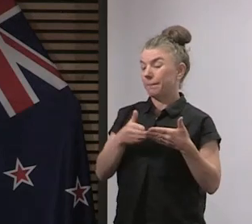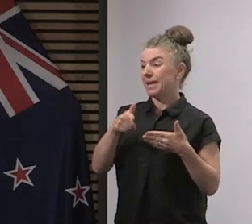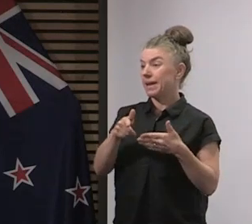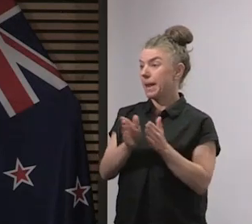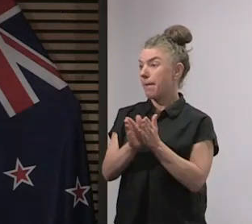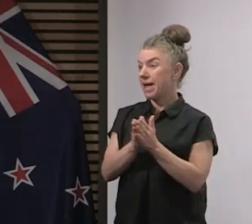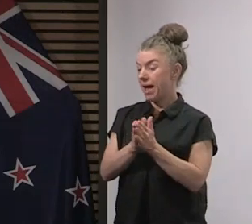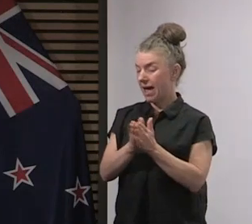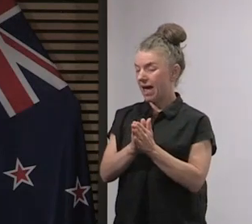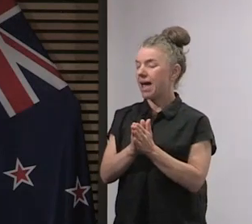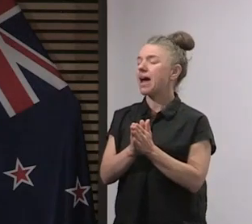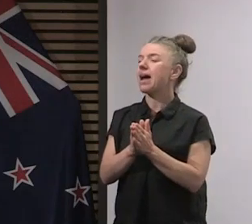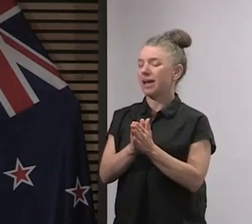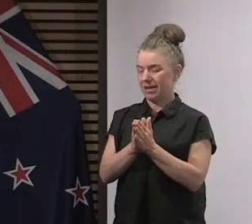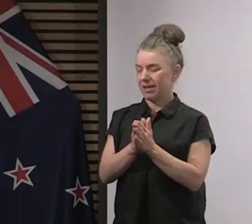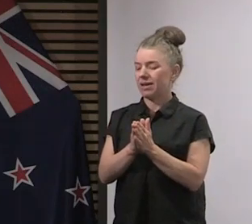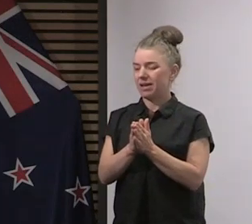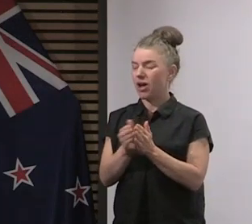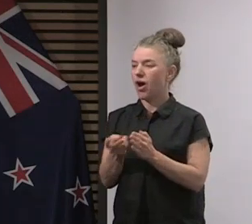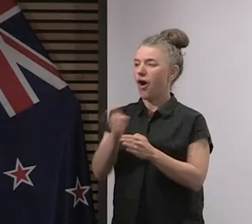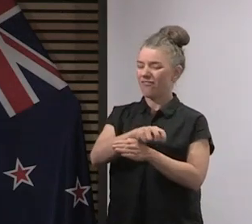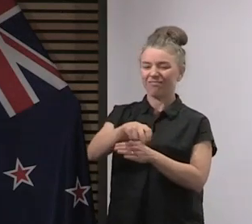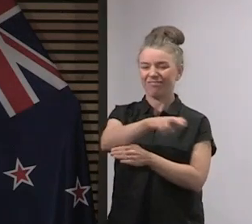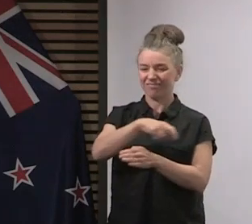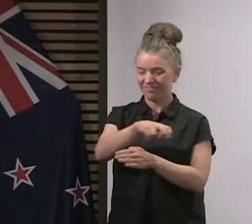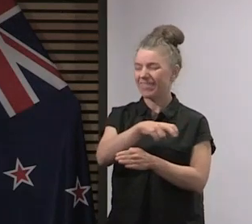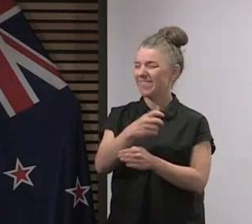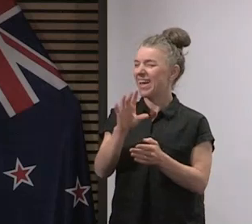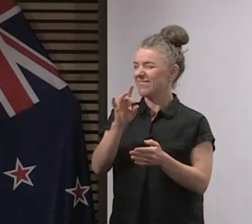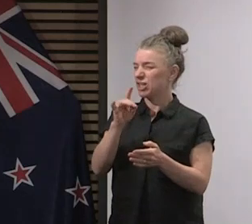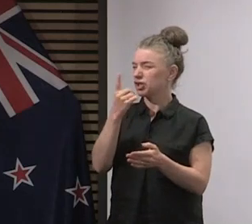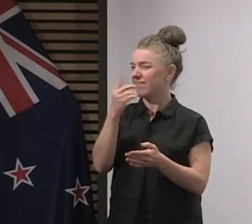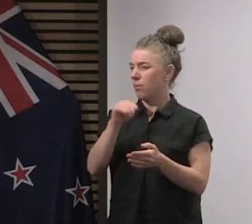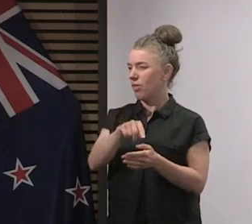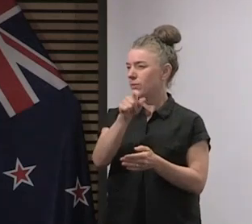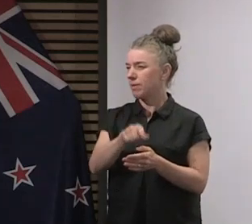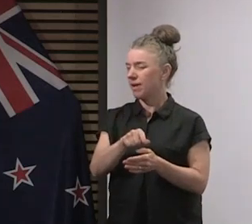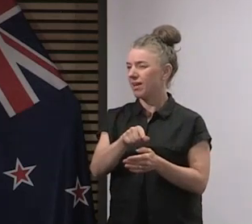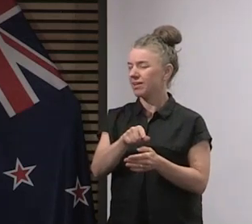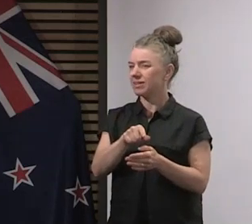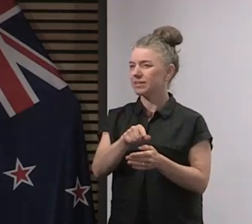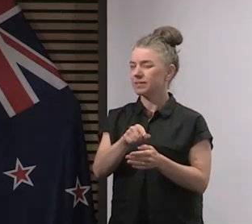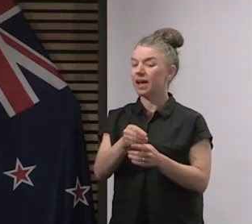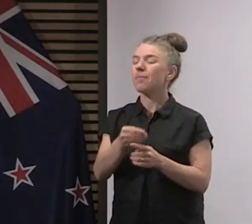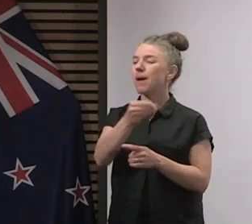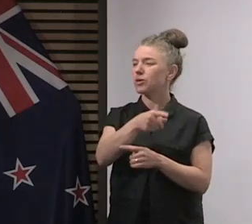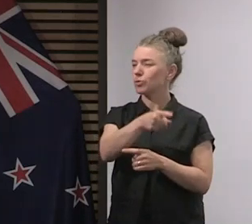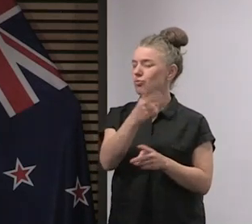picked up the infection during its final stop in New Zealand at Napier and one of those people, there is another